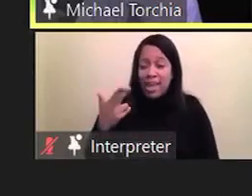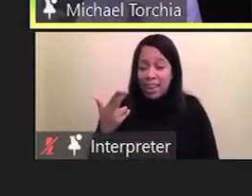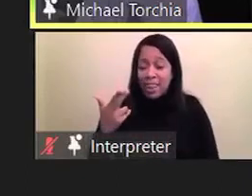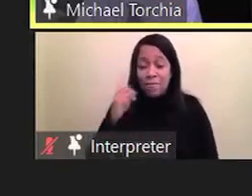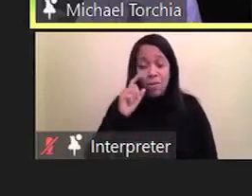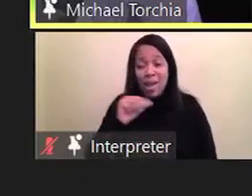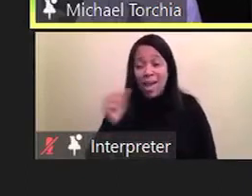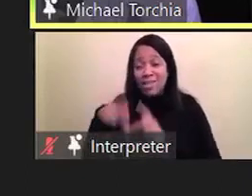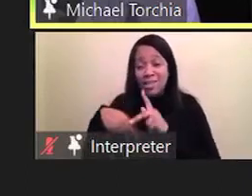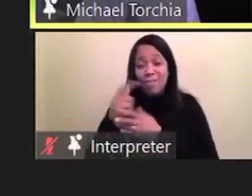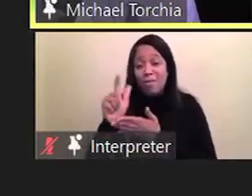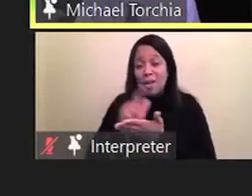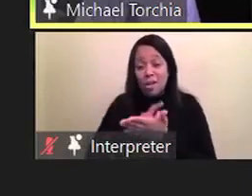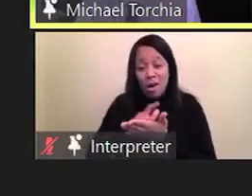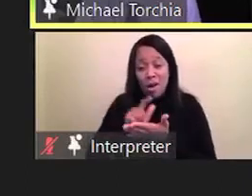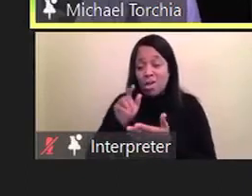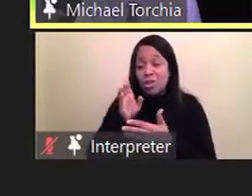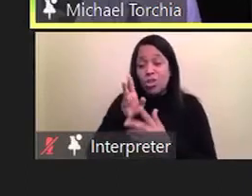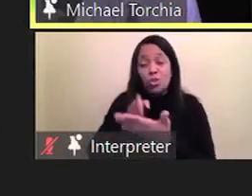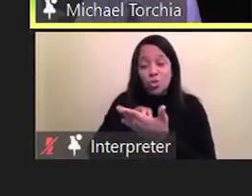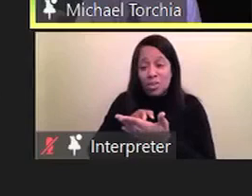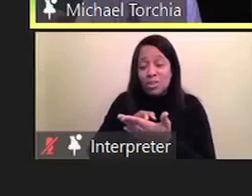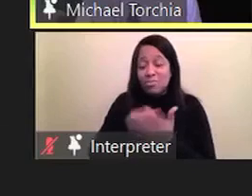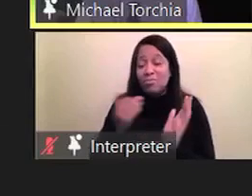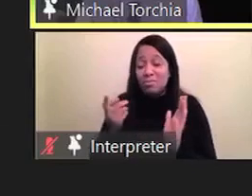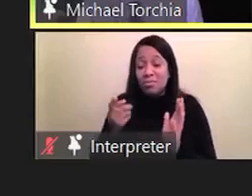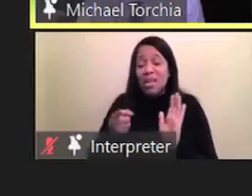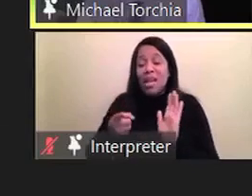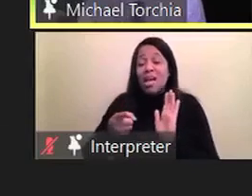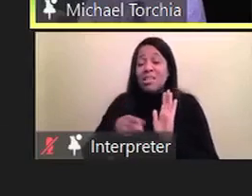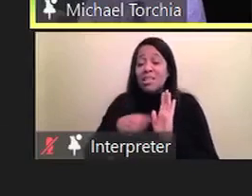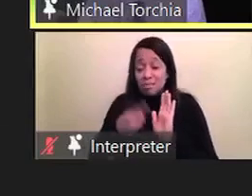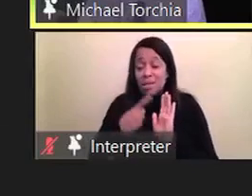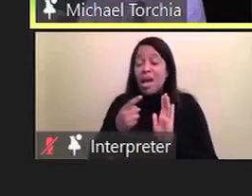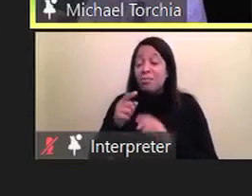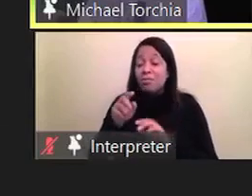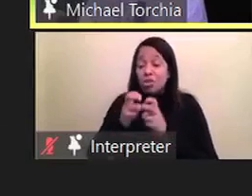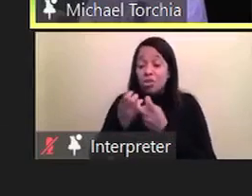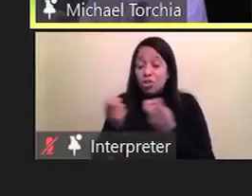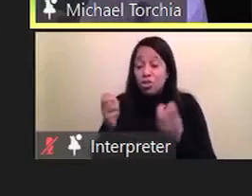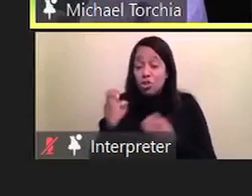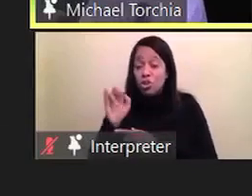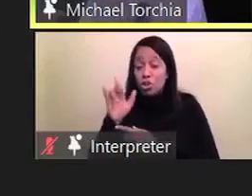Sometimes judges and juries can literally take into consideration good-faith efforts.